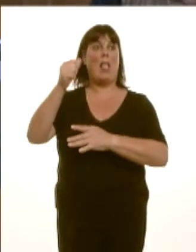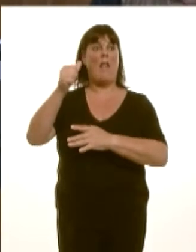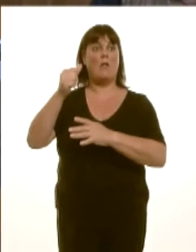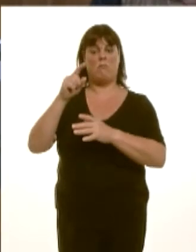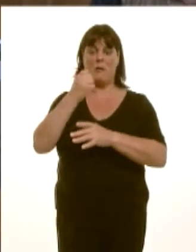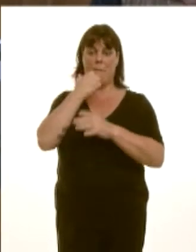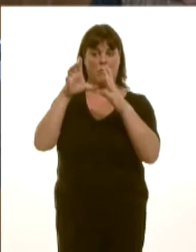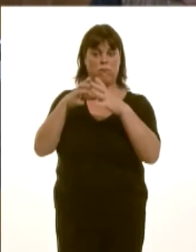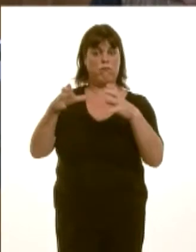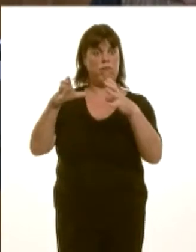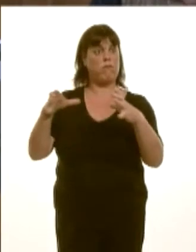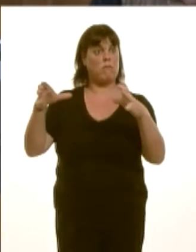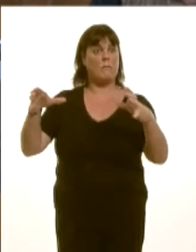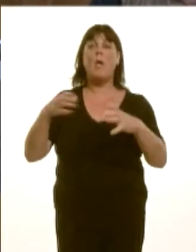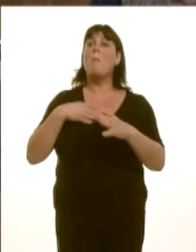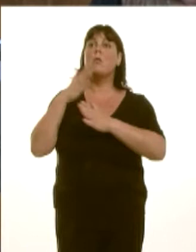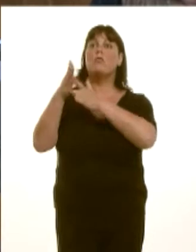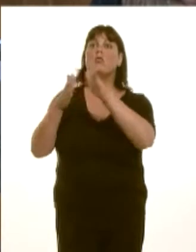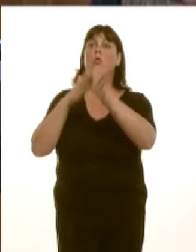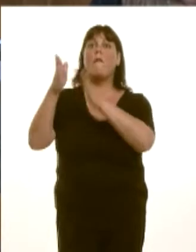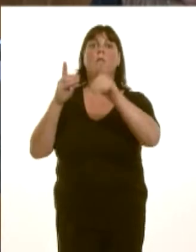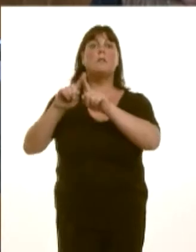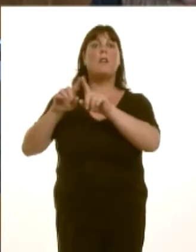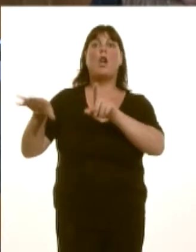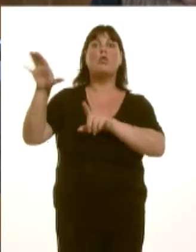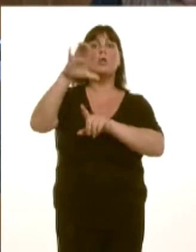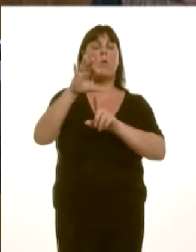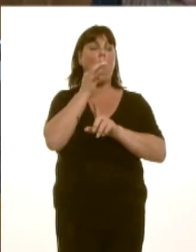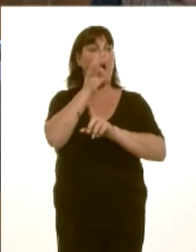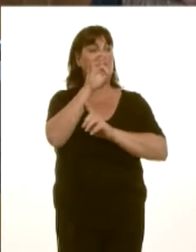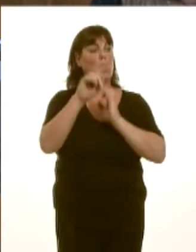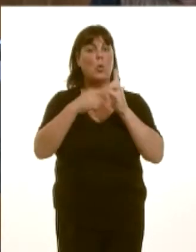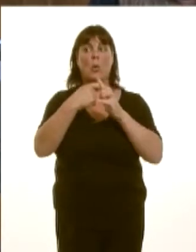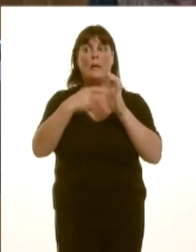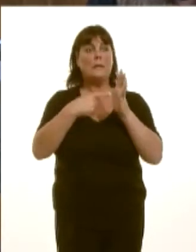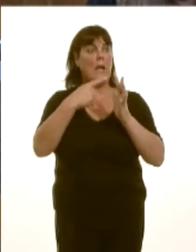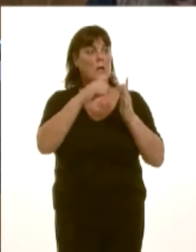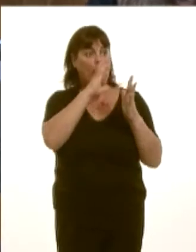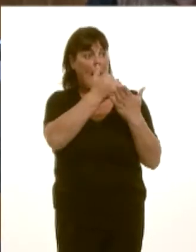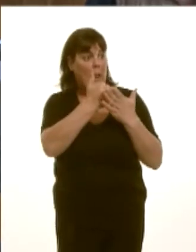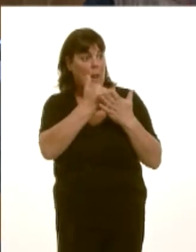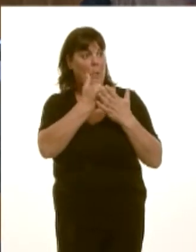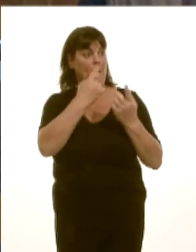Whenever I have travelled to other countries, UKTI has been immensely helpful, in terms of the contacts that it has created.